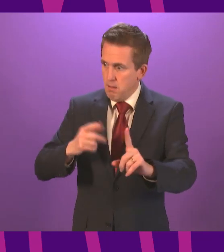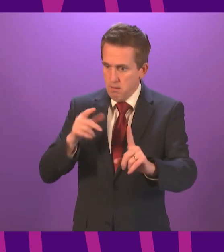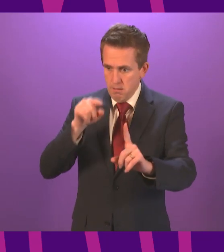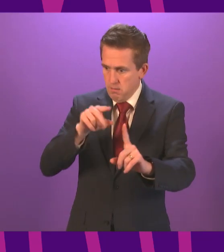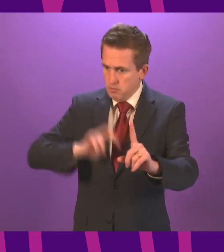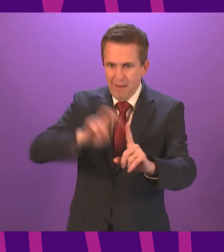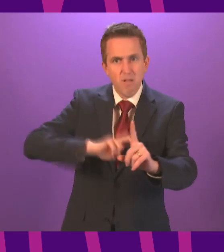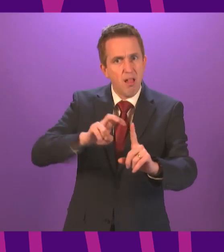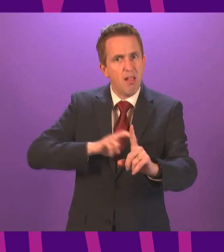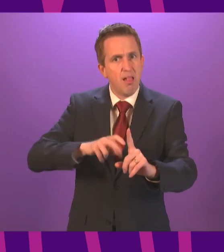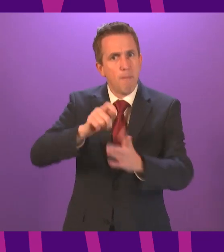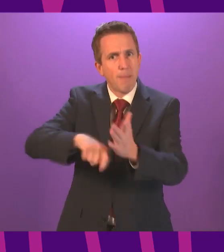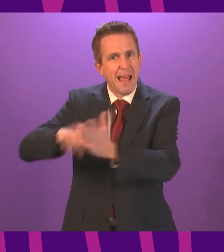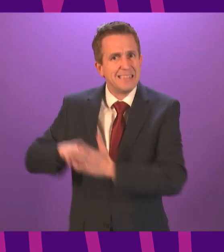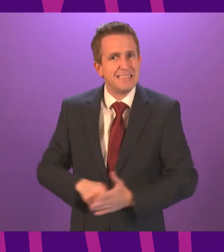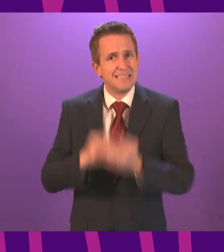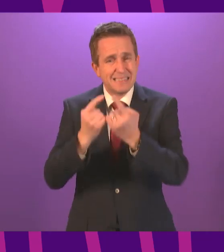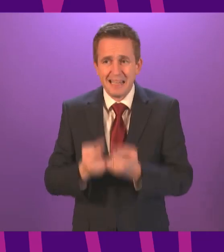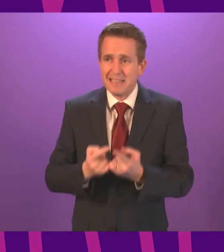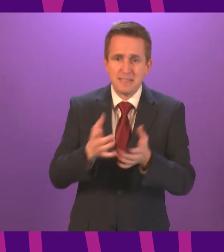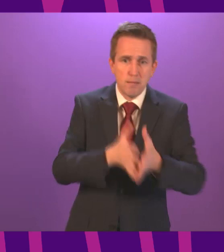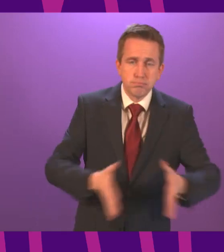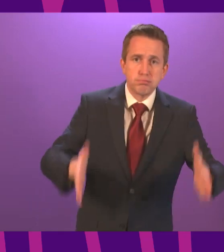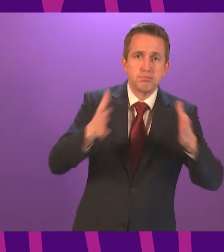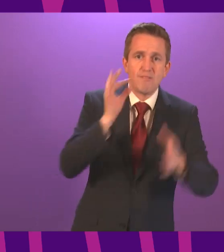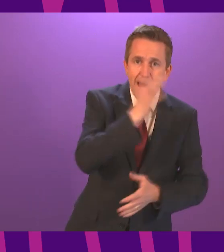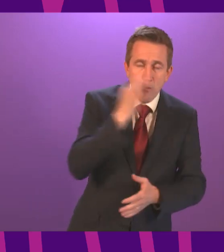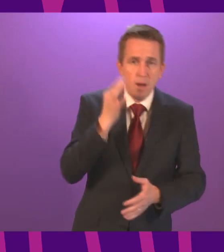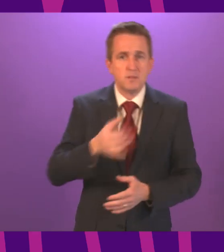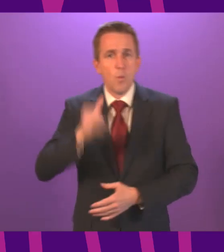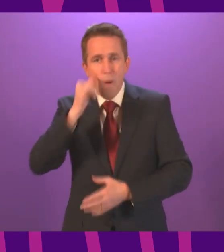winter pansies or wine glasses and cushions, while completely understandable, can hardly